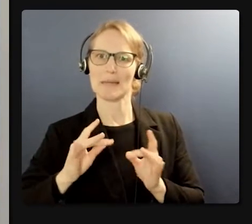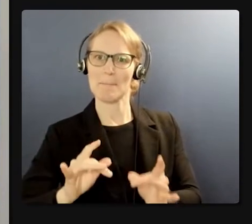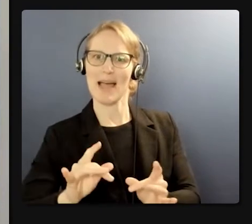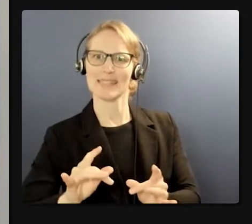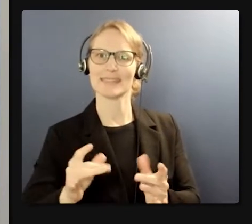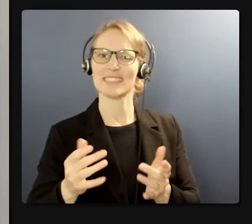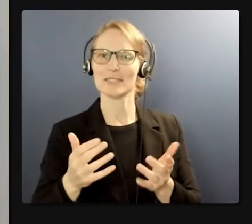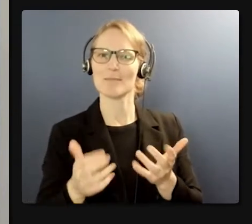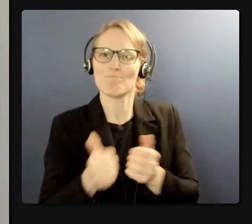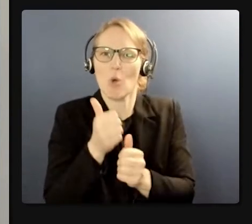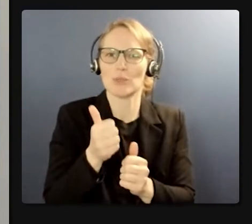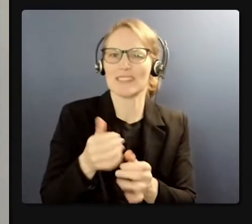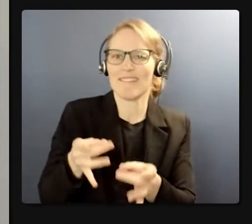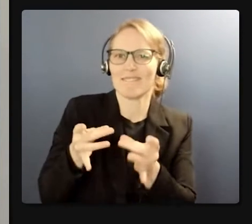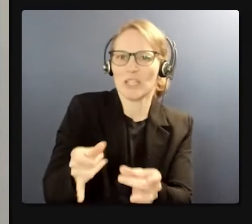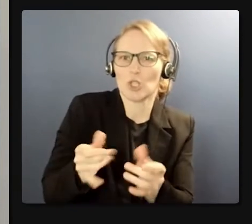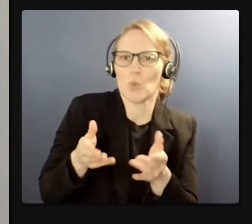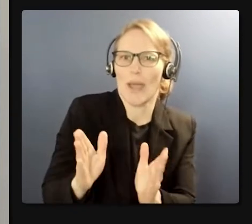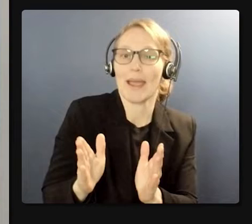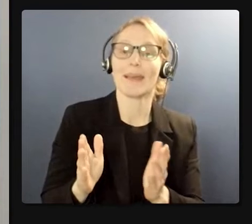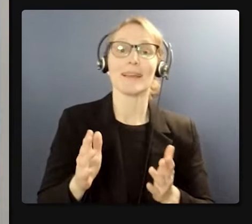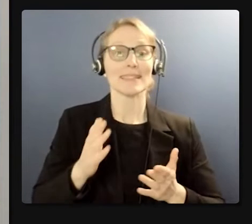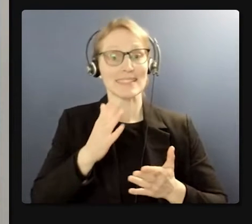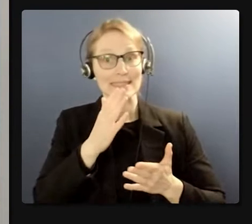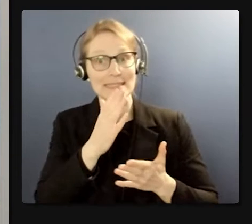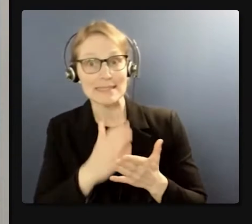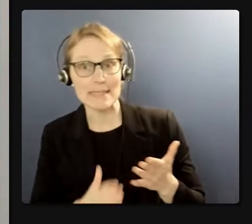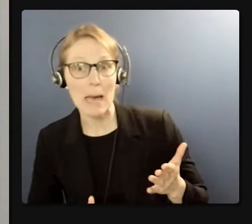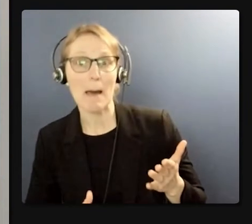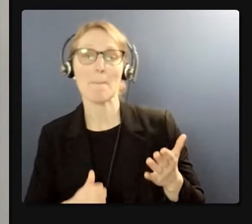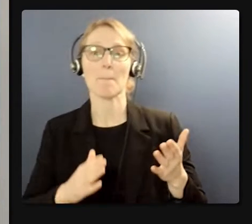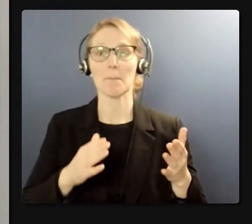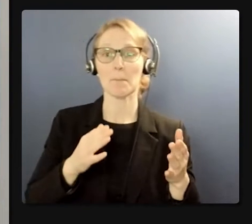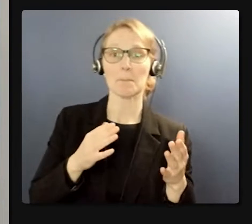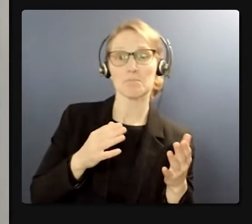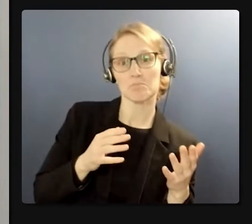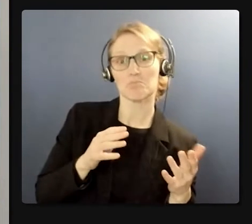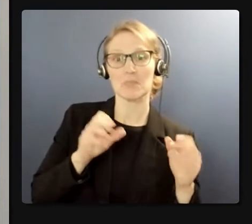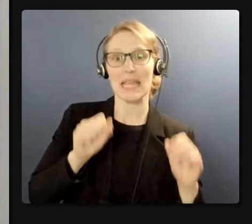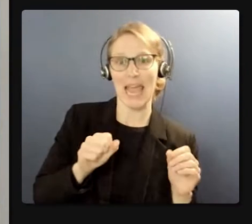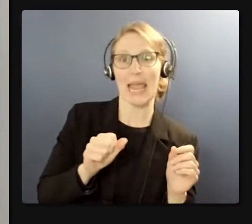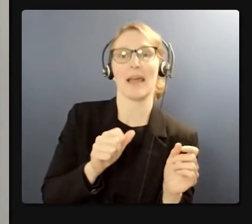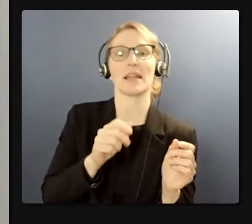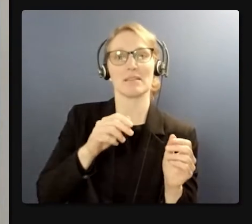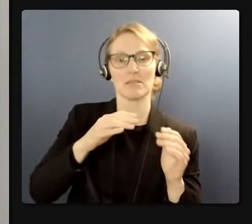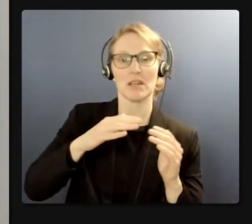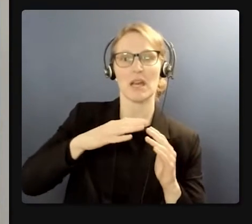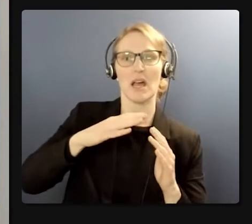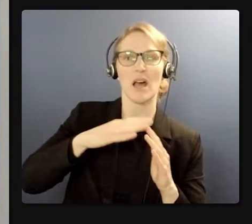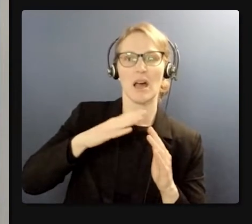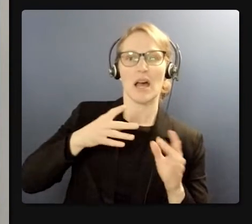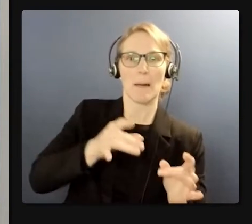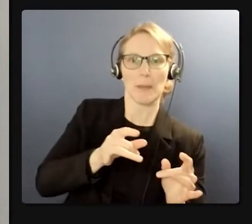for example, a square compared to a cube. So with these kind of setting, it gives you more control